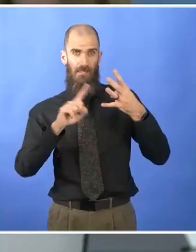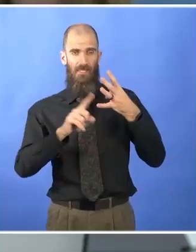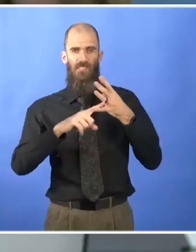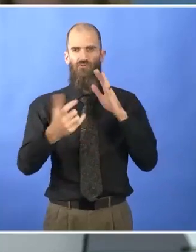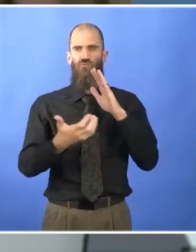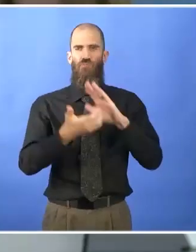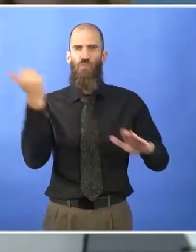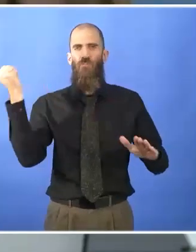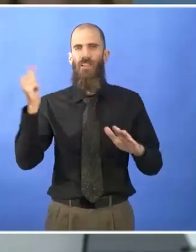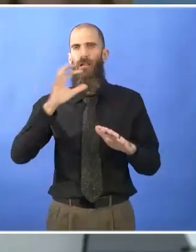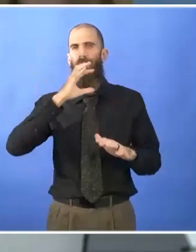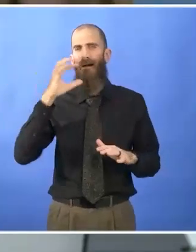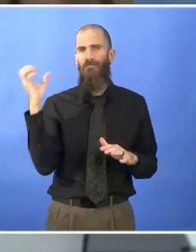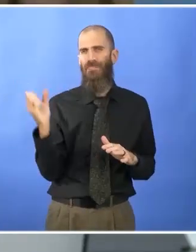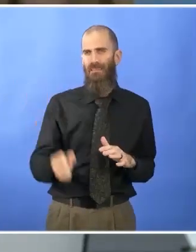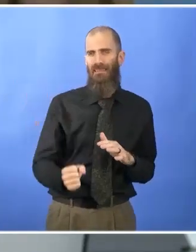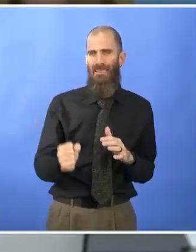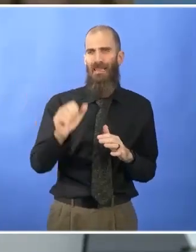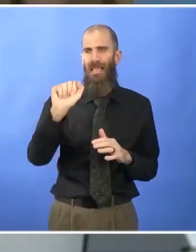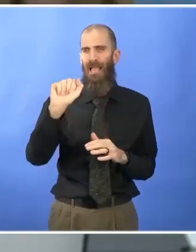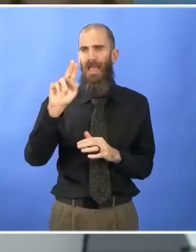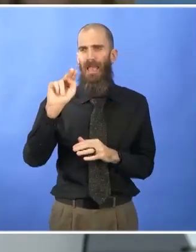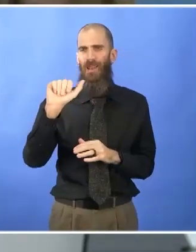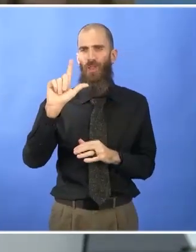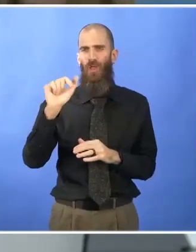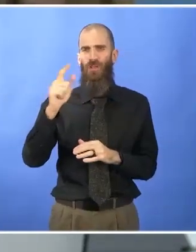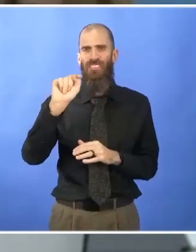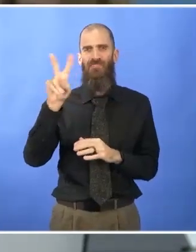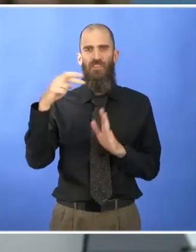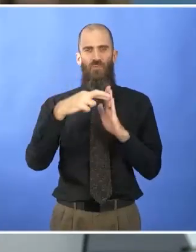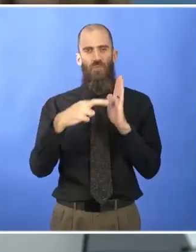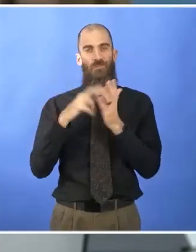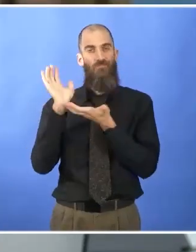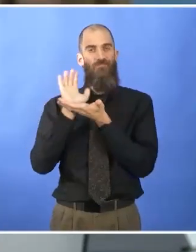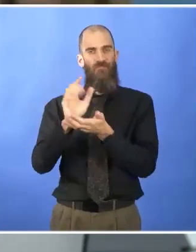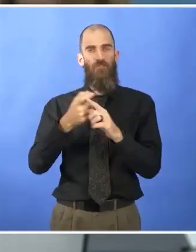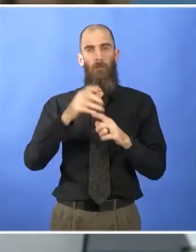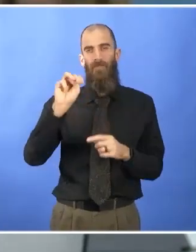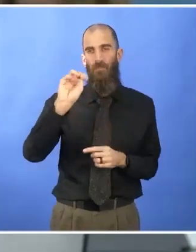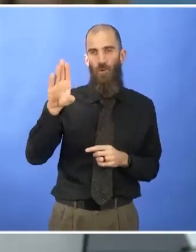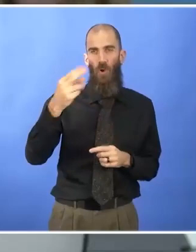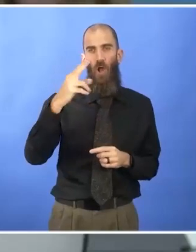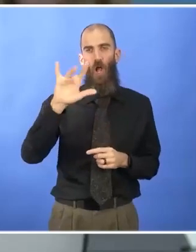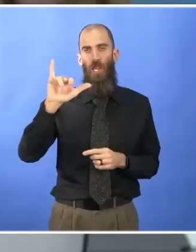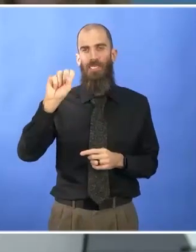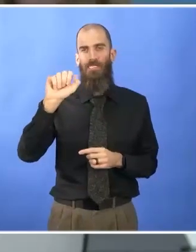ANALOG TV RULES.